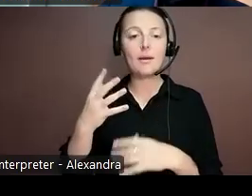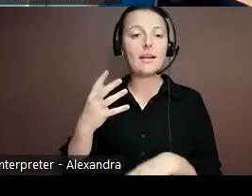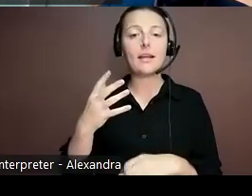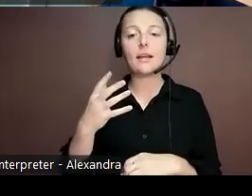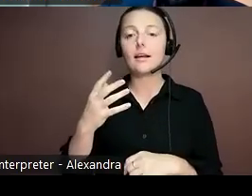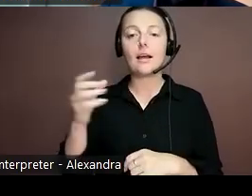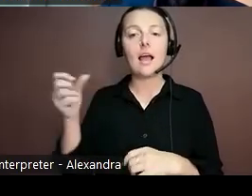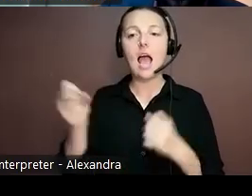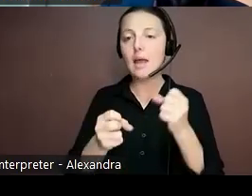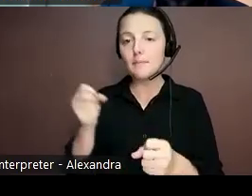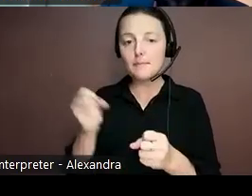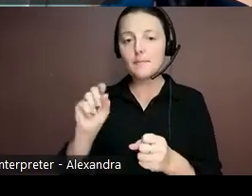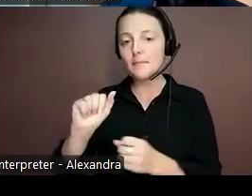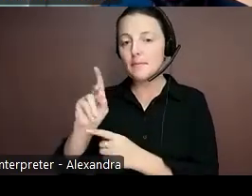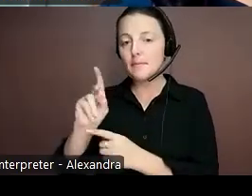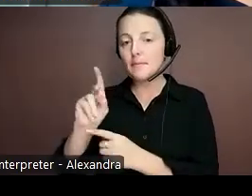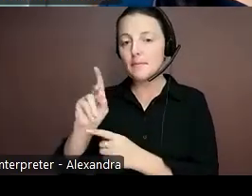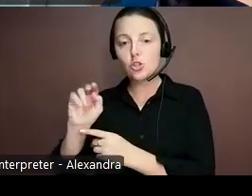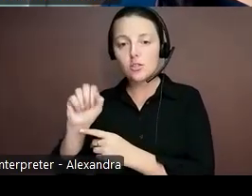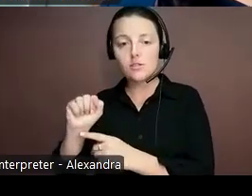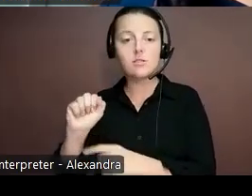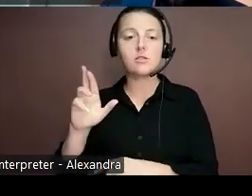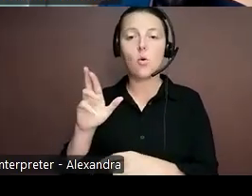uh but in terms of the trend we think the trend is moving in the right direction but